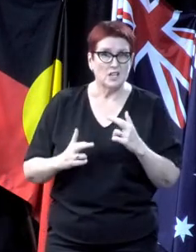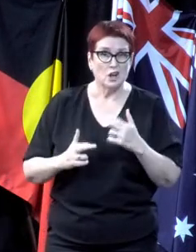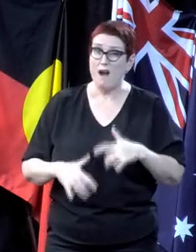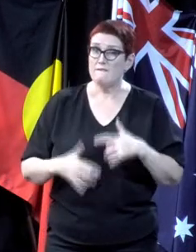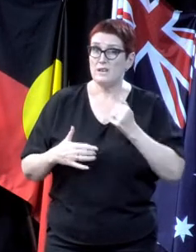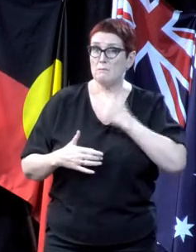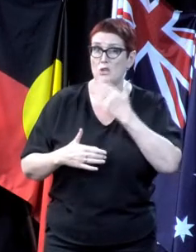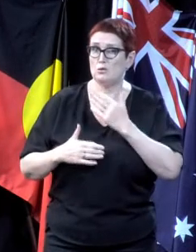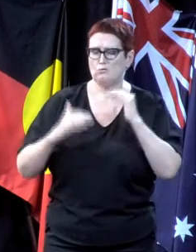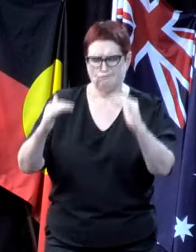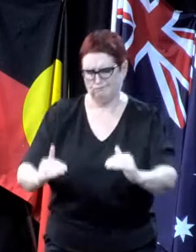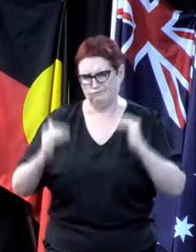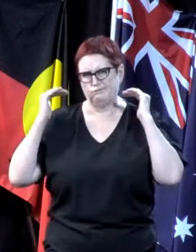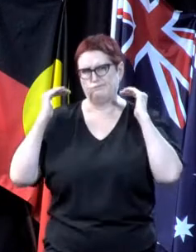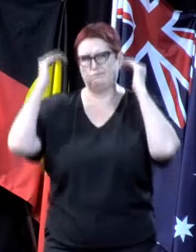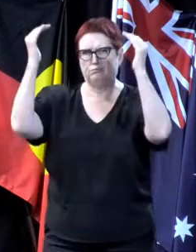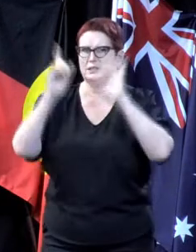Yes. Absolutely, Grant’s correct.